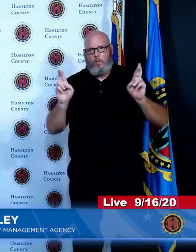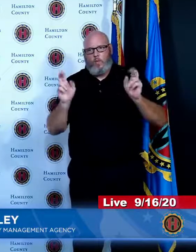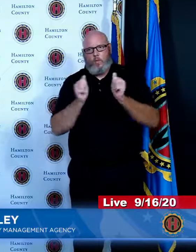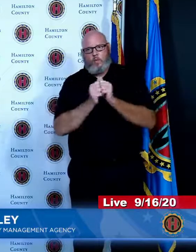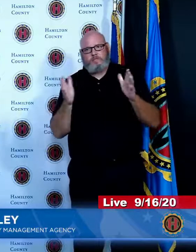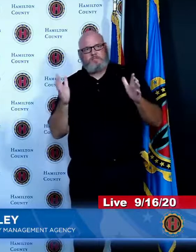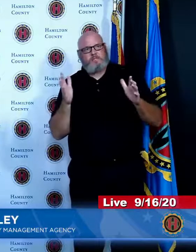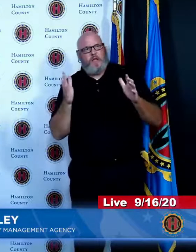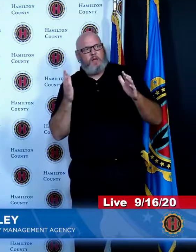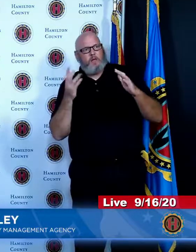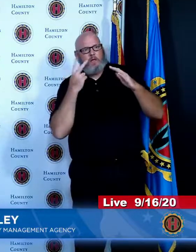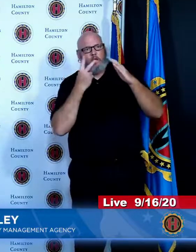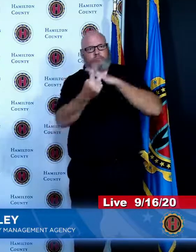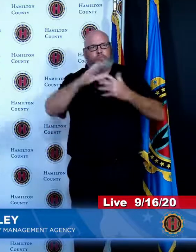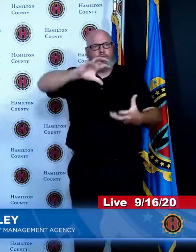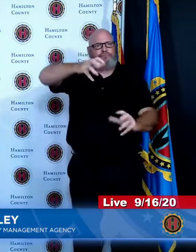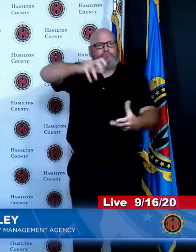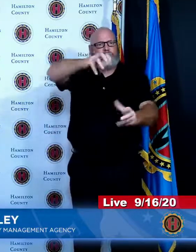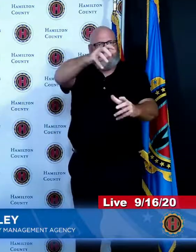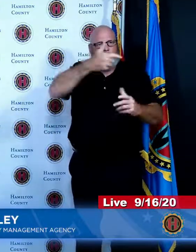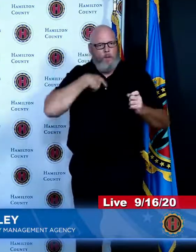the they do have a contract for a national distributor